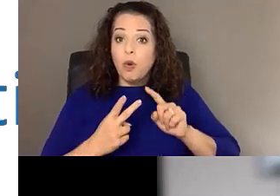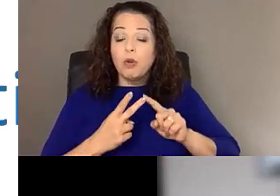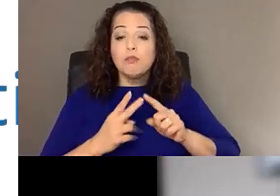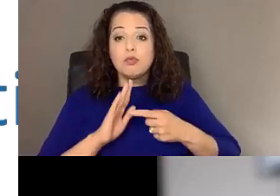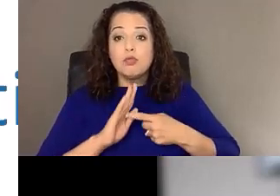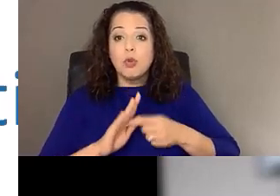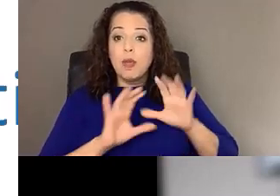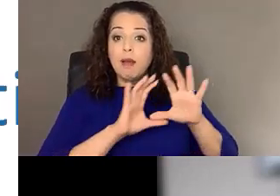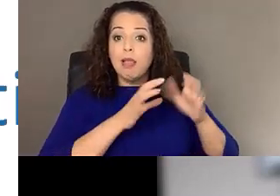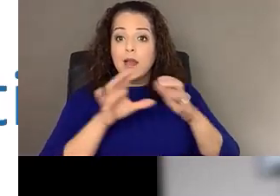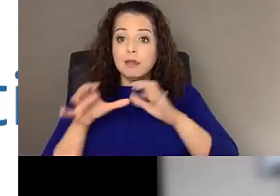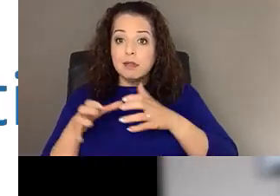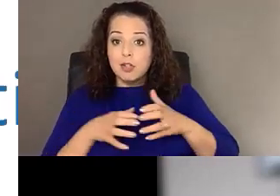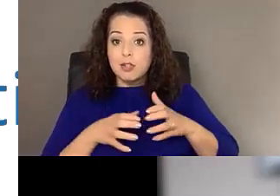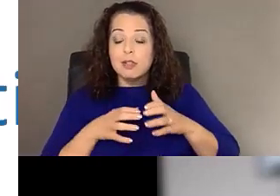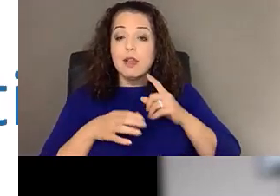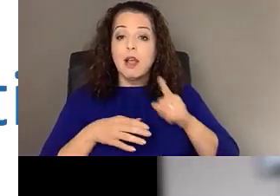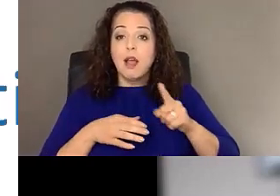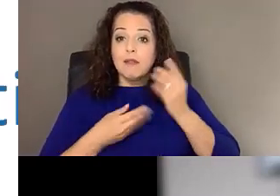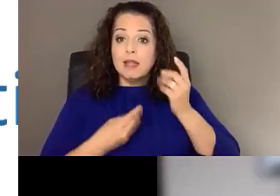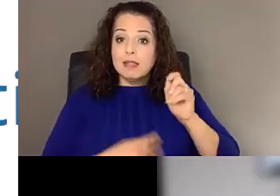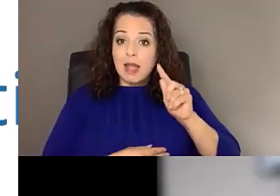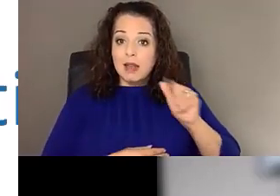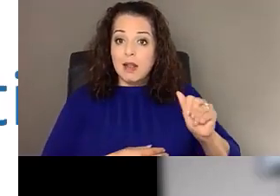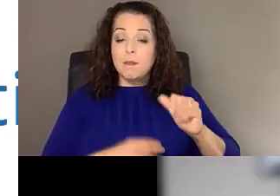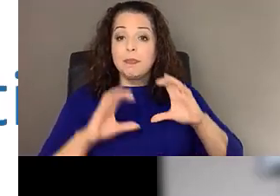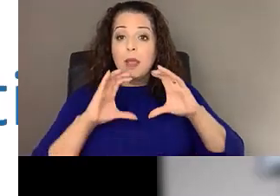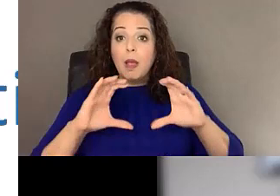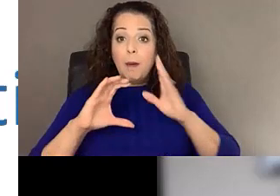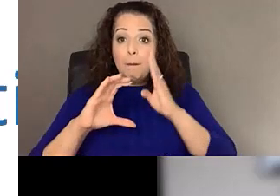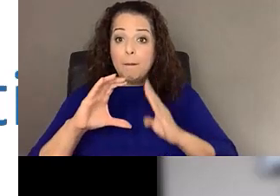Pie charts are preferred for proportions.